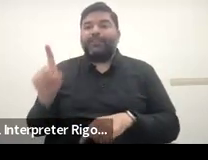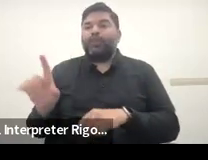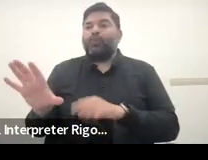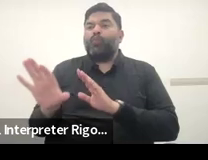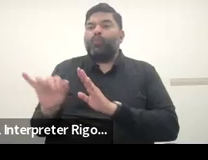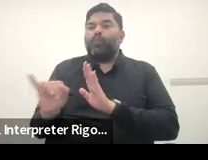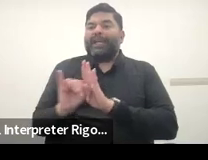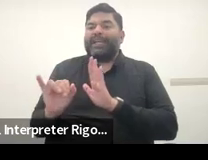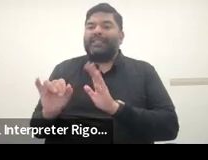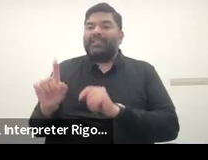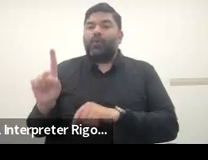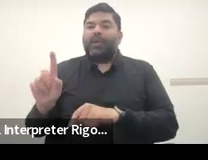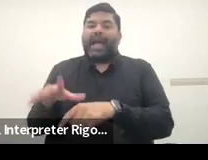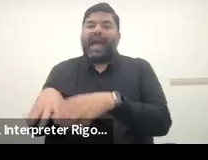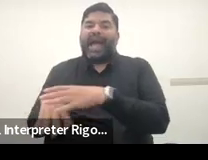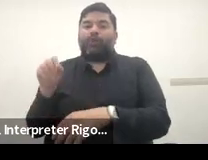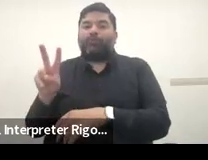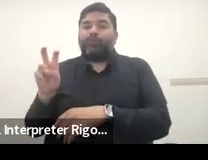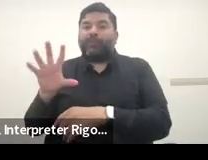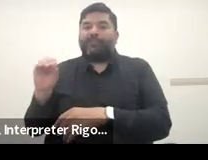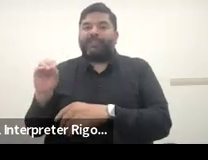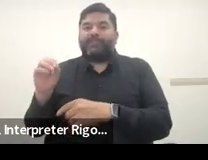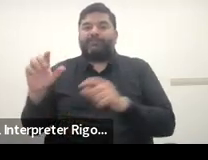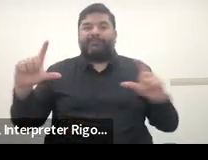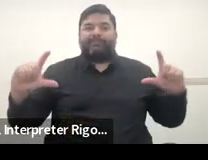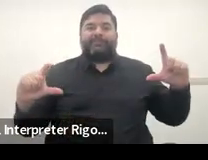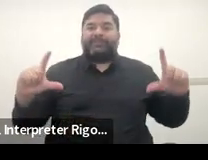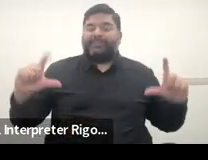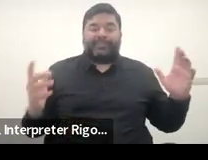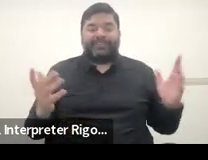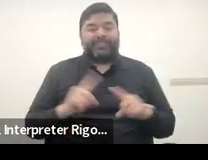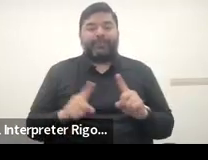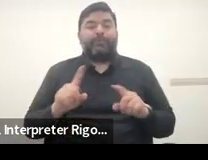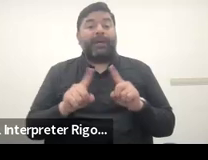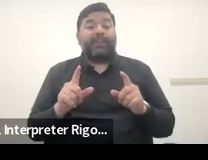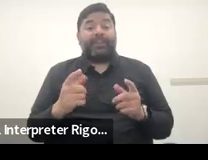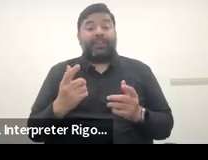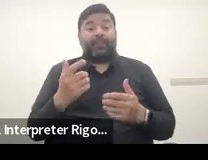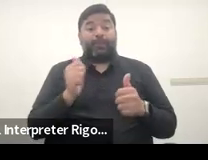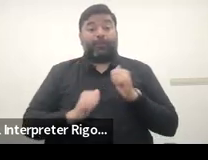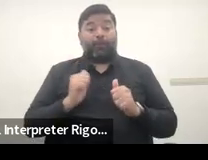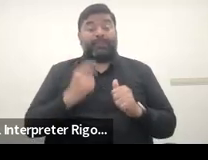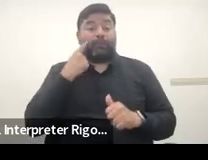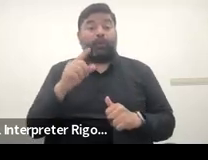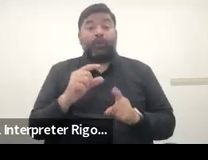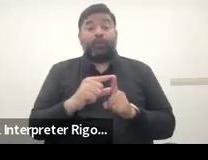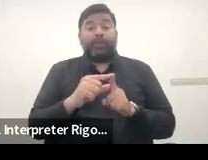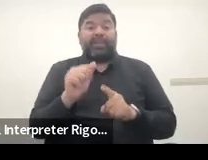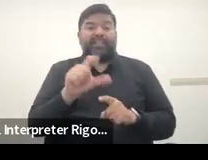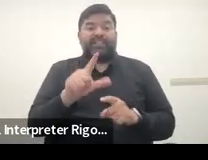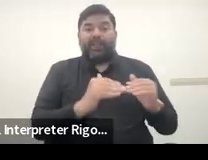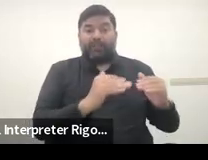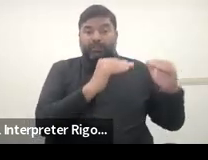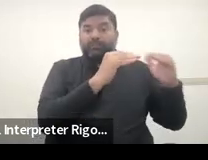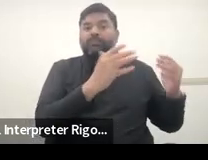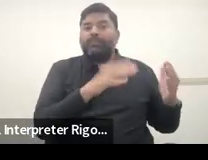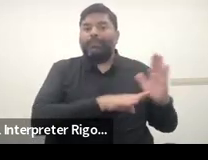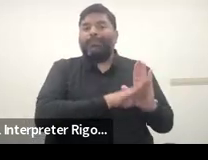The performance for Word-level ASL kind of plateaus here and you know why that is is